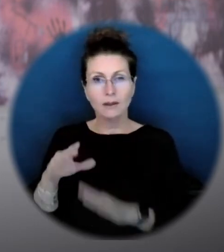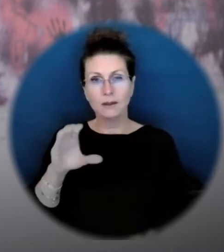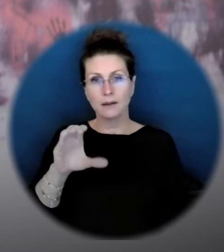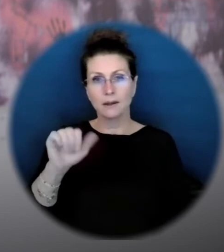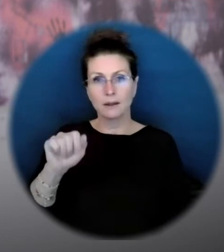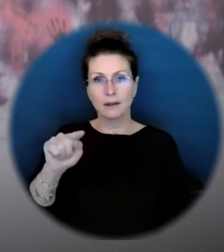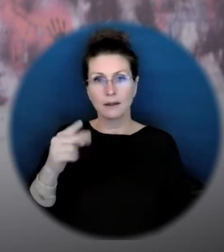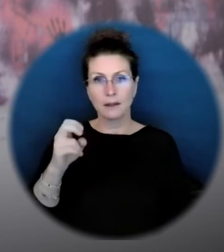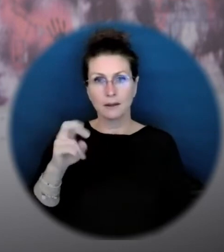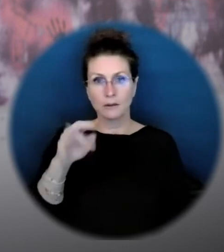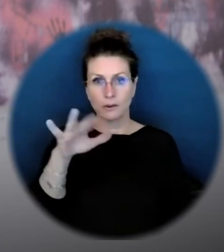Catherina Blair.